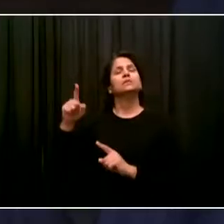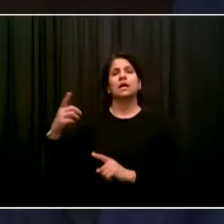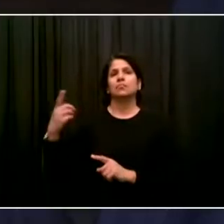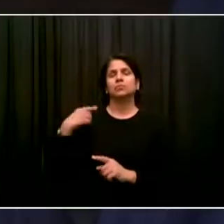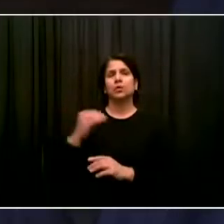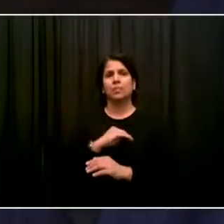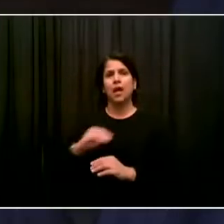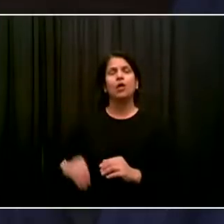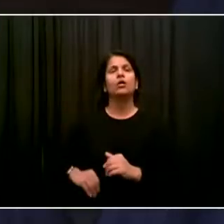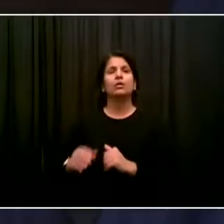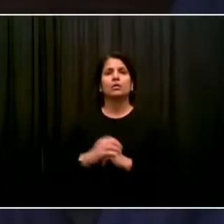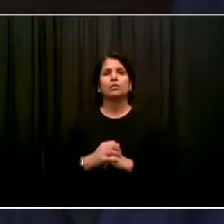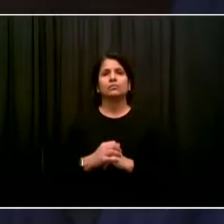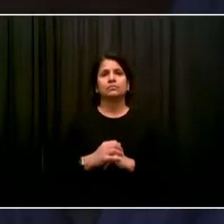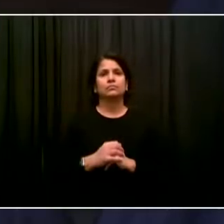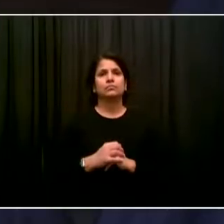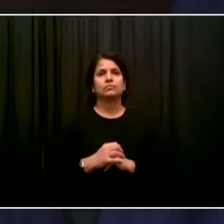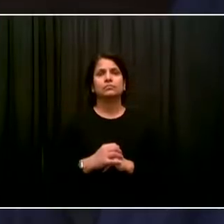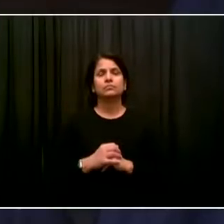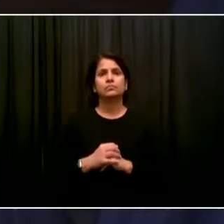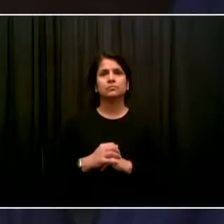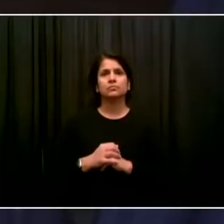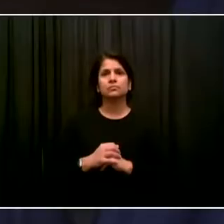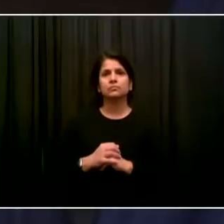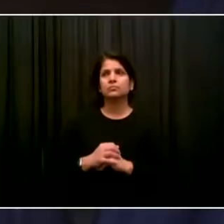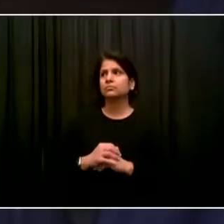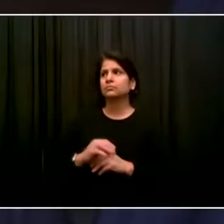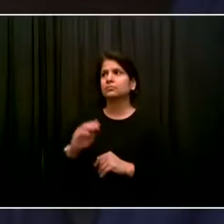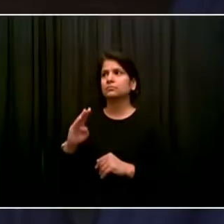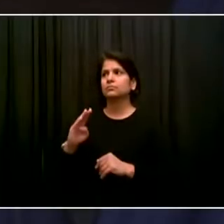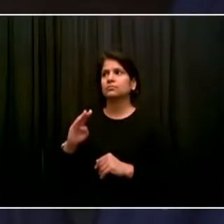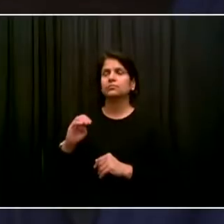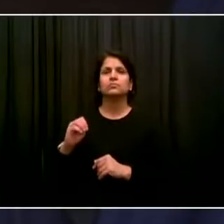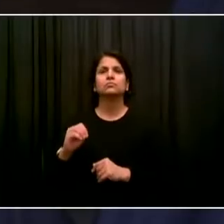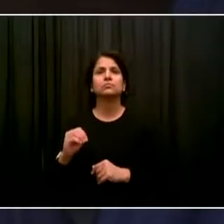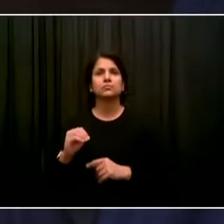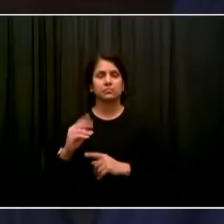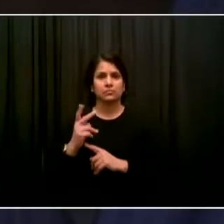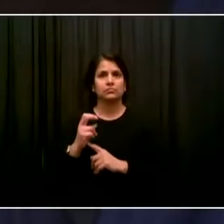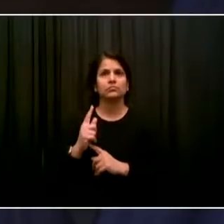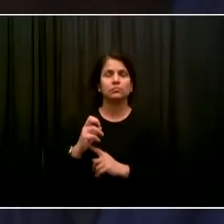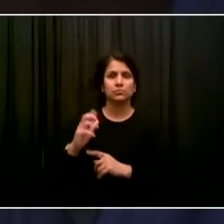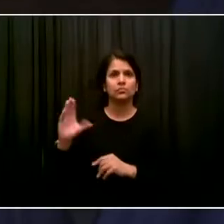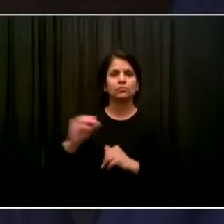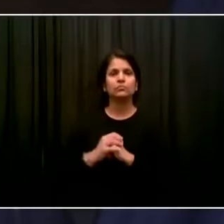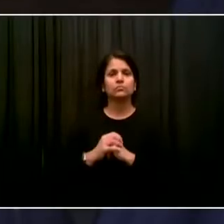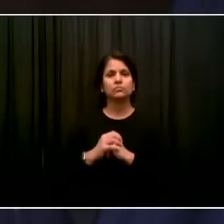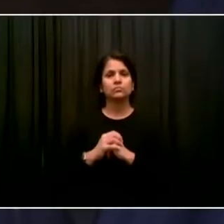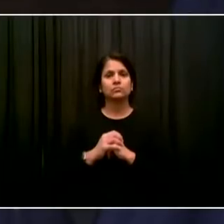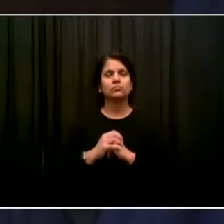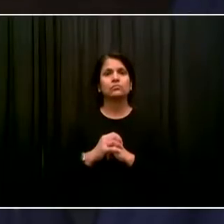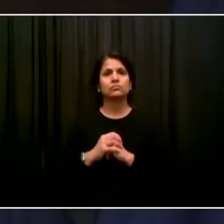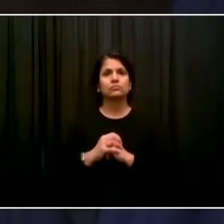YORK CITY? O URTAME IS COMMUNICATING REMOTELY WITH THE TEAM IN